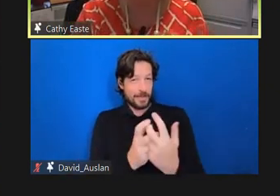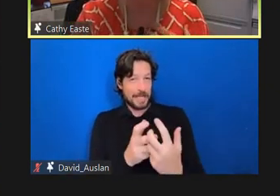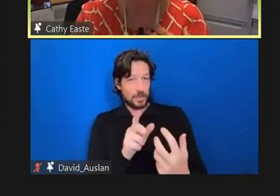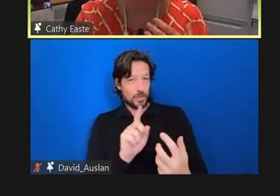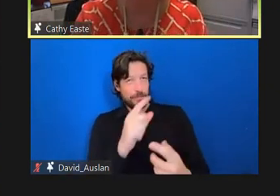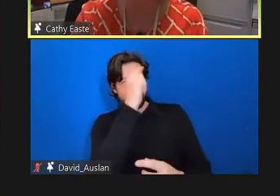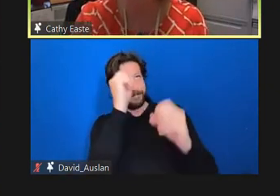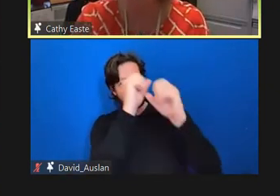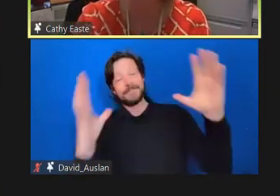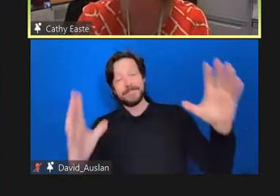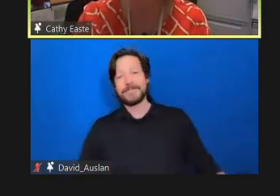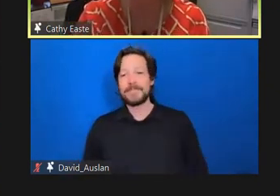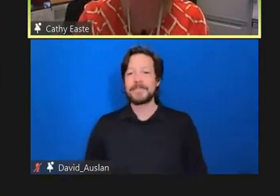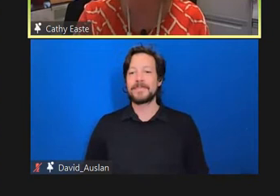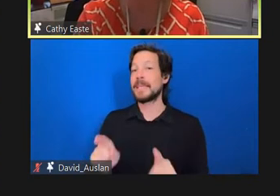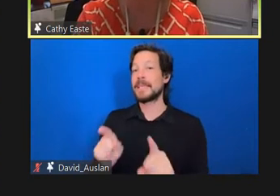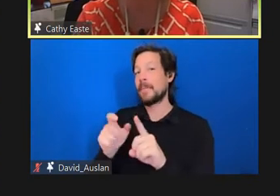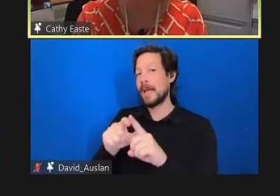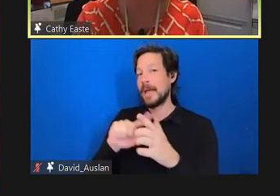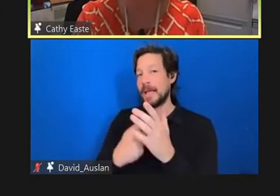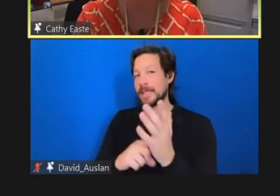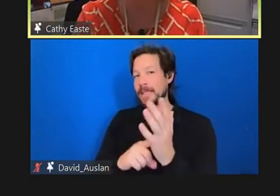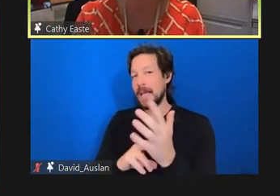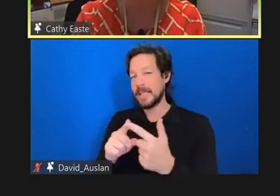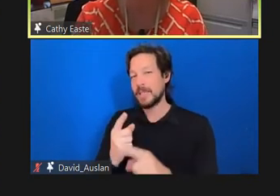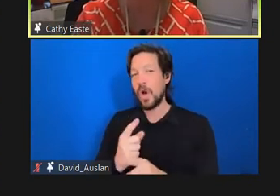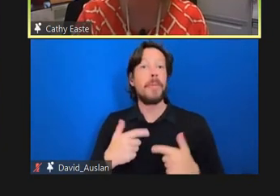But yeah, as Darlene said, I'm manager of Student Disability and Accessibility at Griffith.